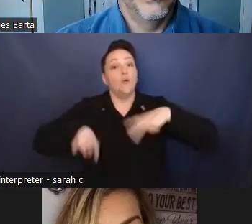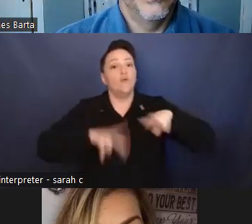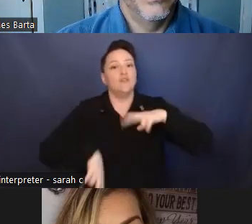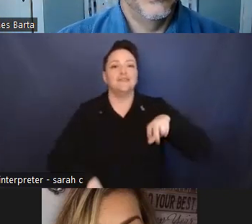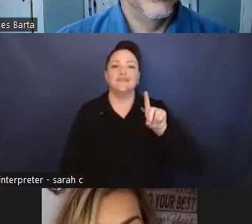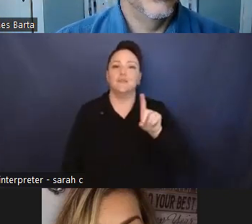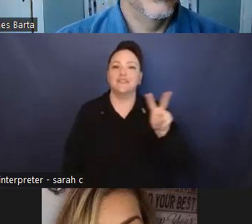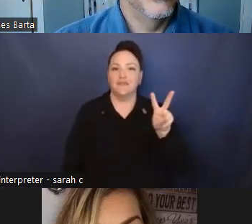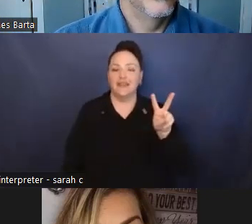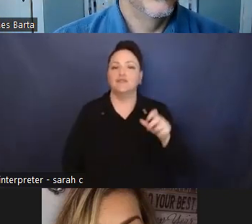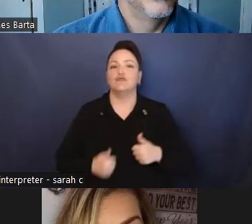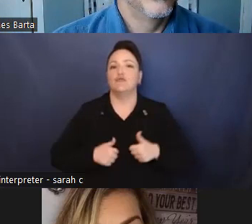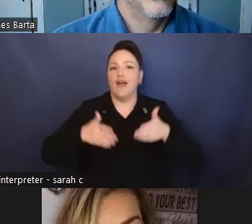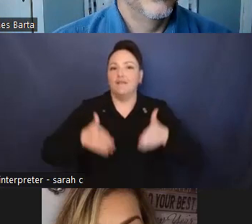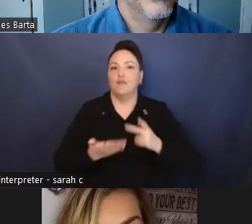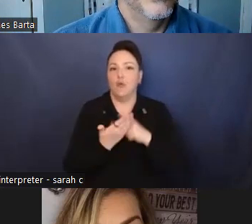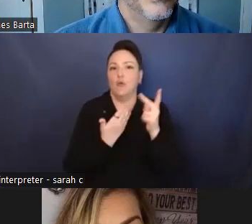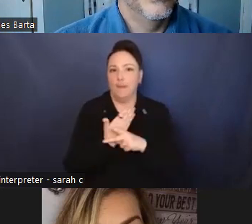a breath update on the partnership. So this investment partnership